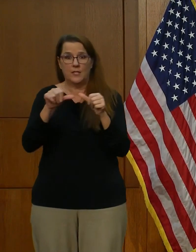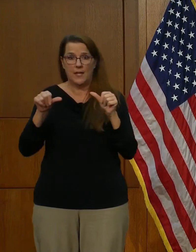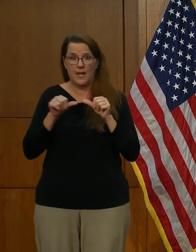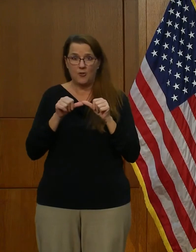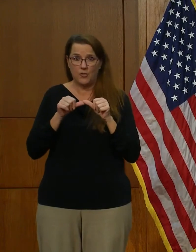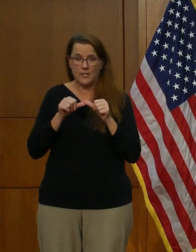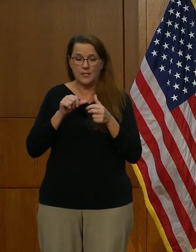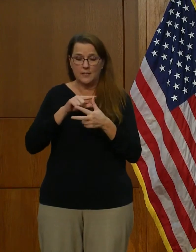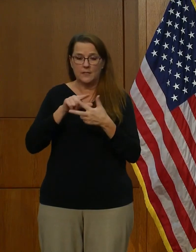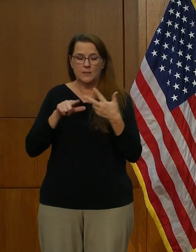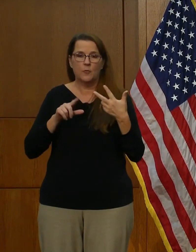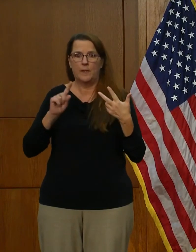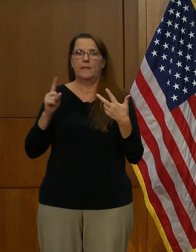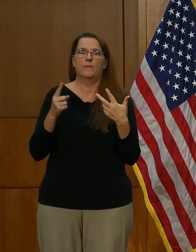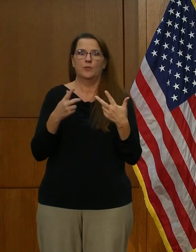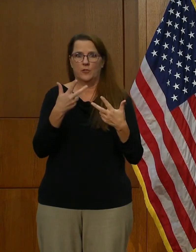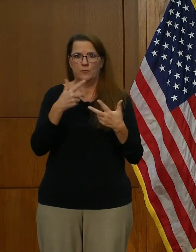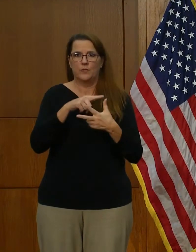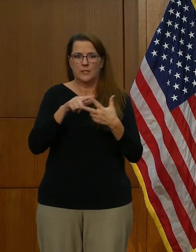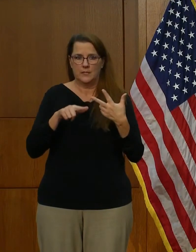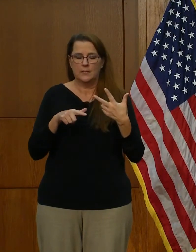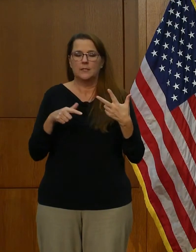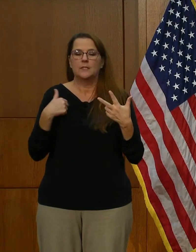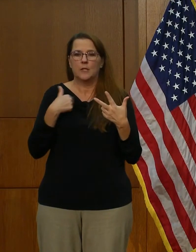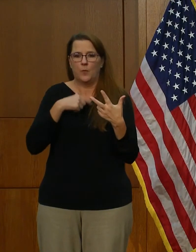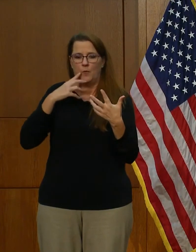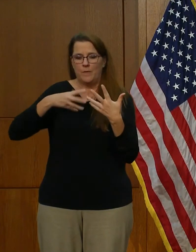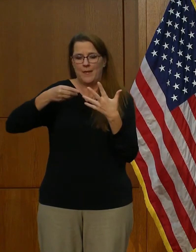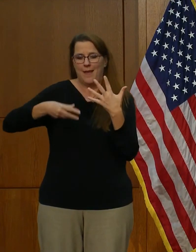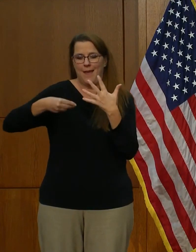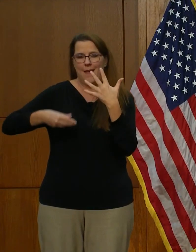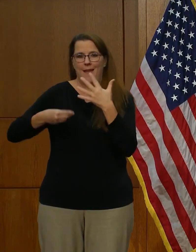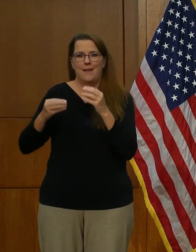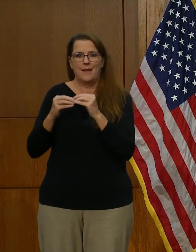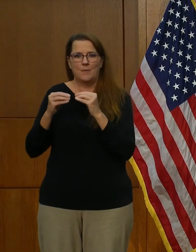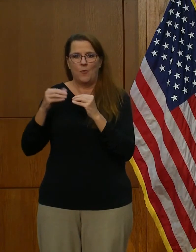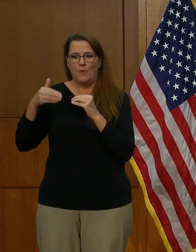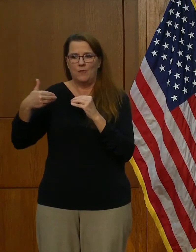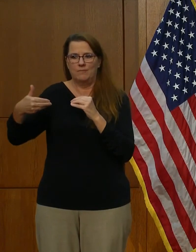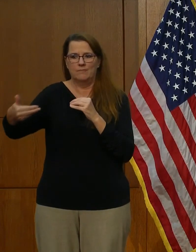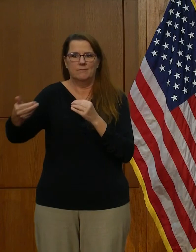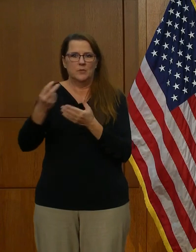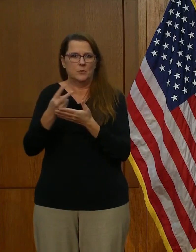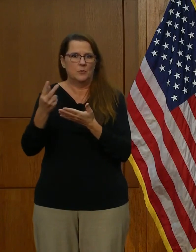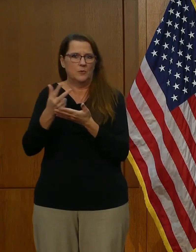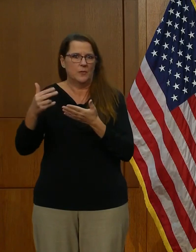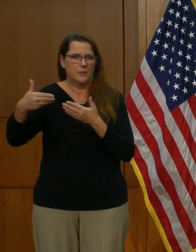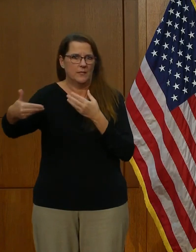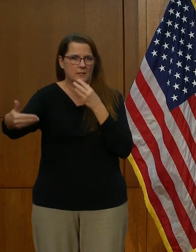FIRST THREE JURISDICTIONS WILL